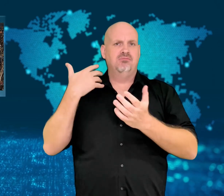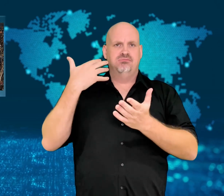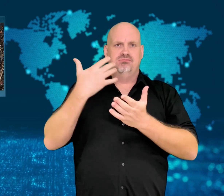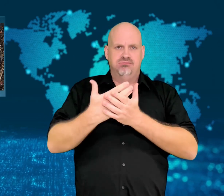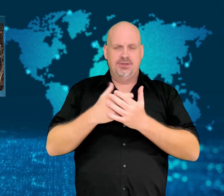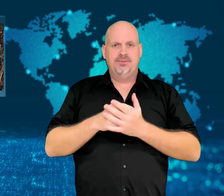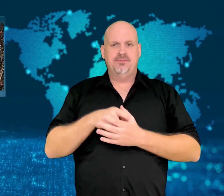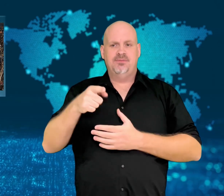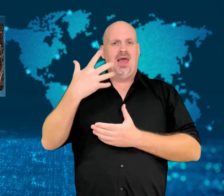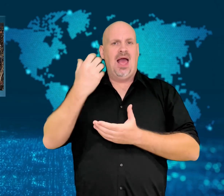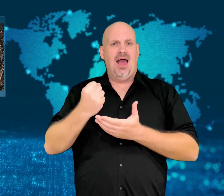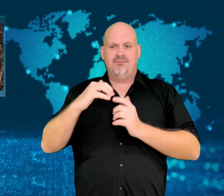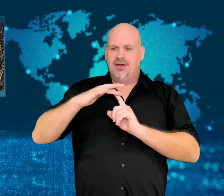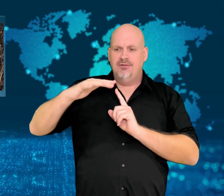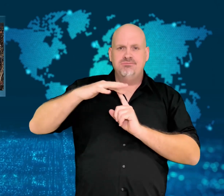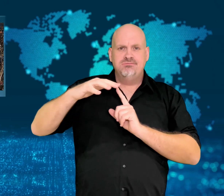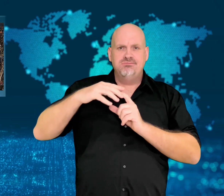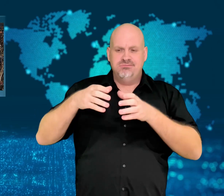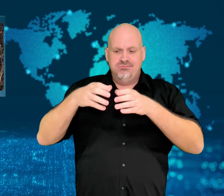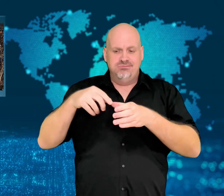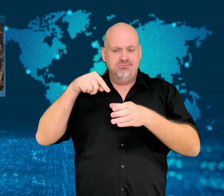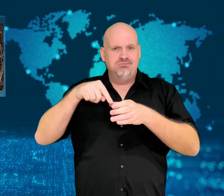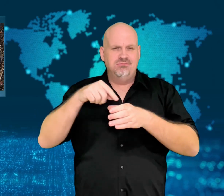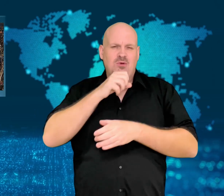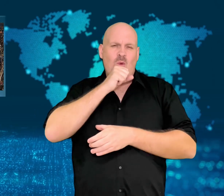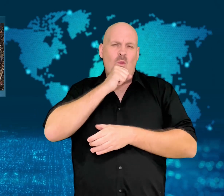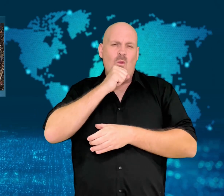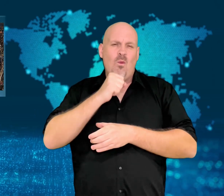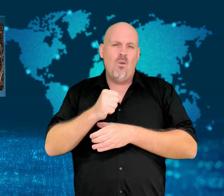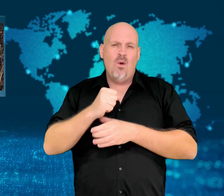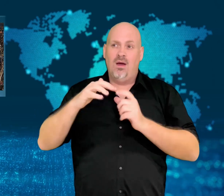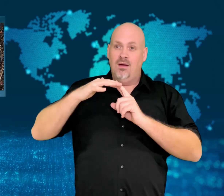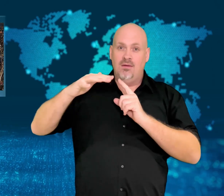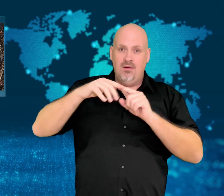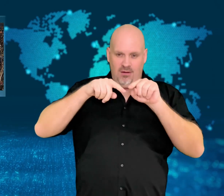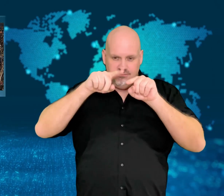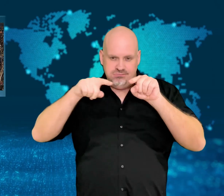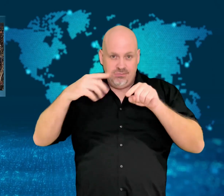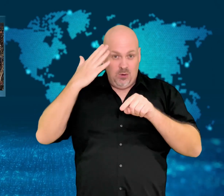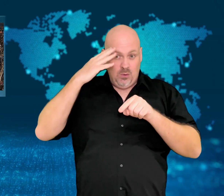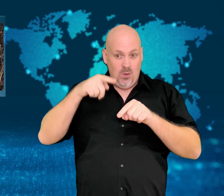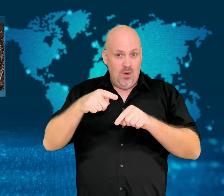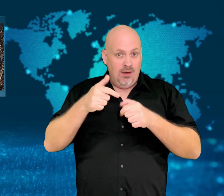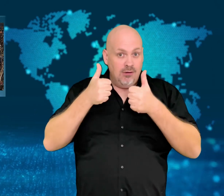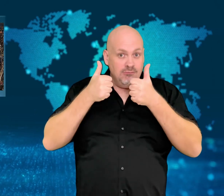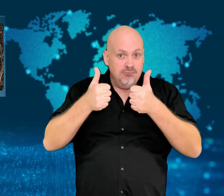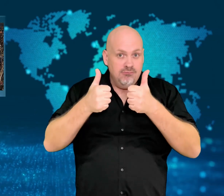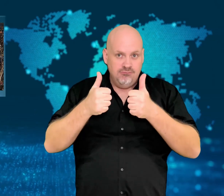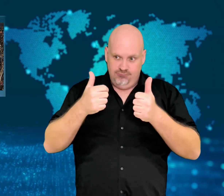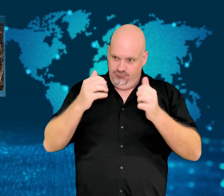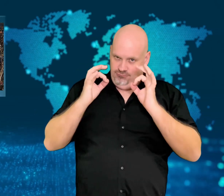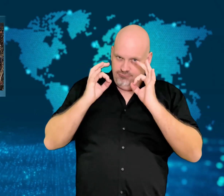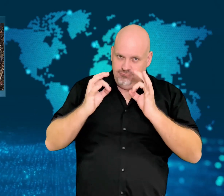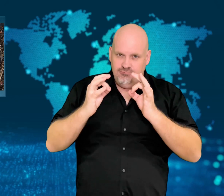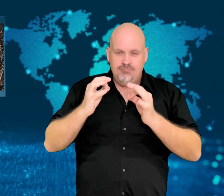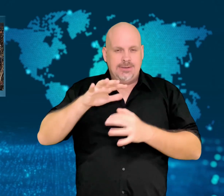Reportedly, the aircraft, an ATR 72-500, was 15 years old and equipped with